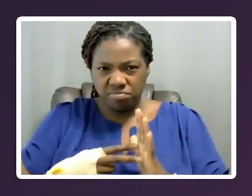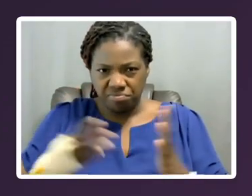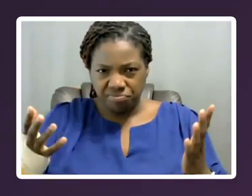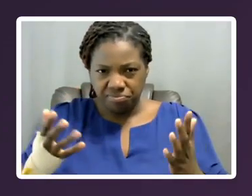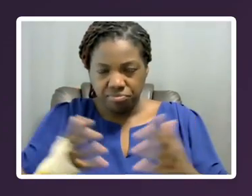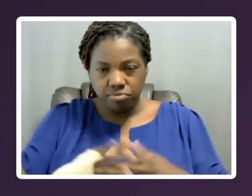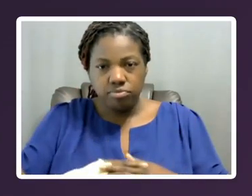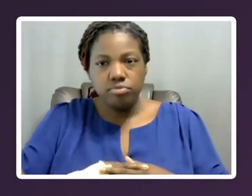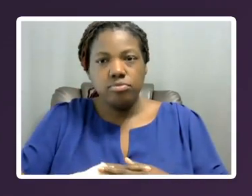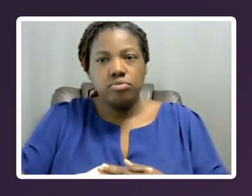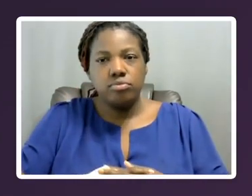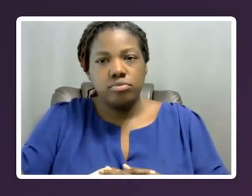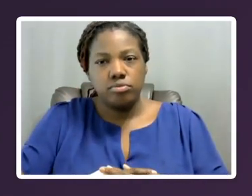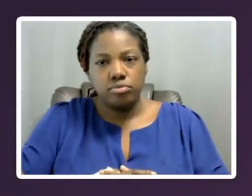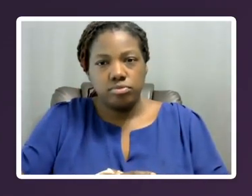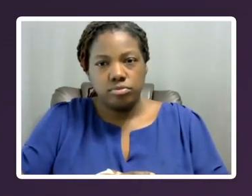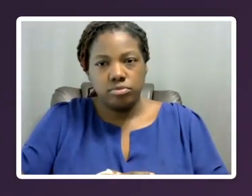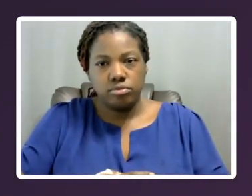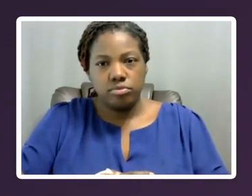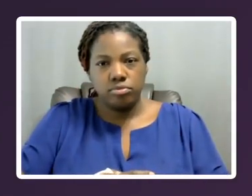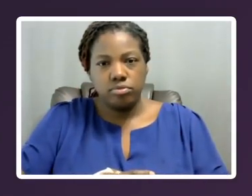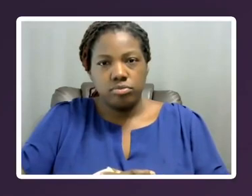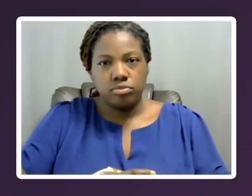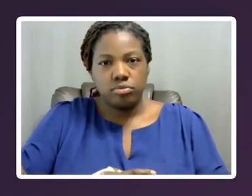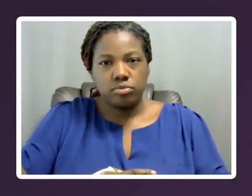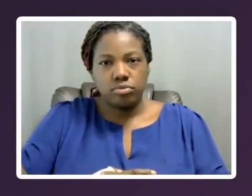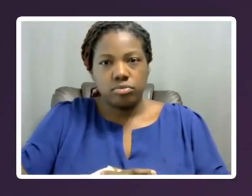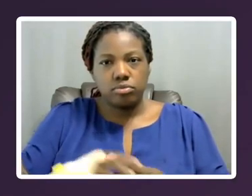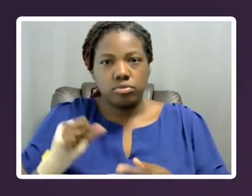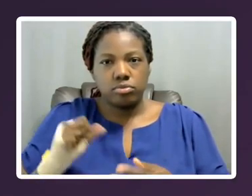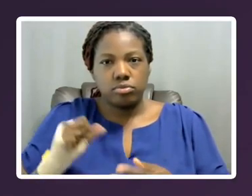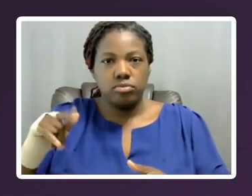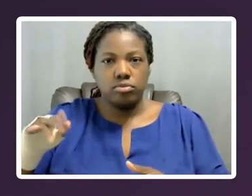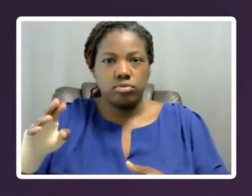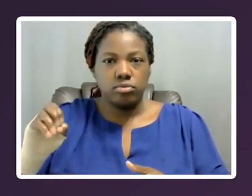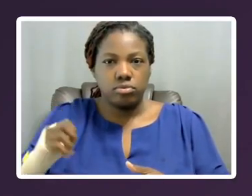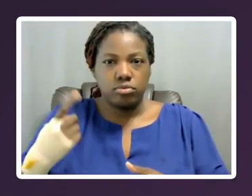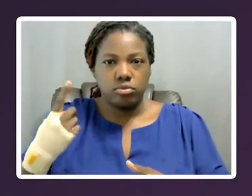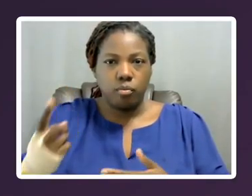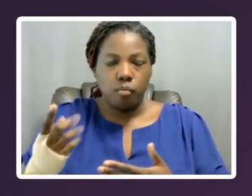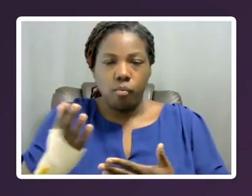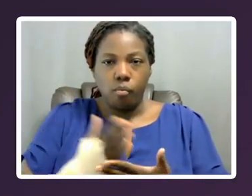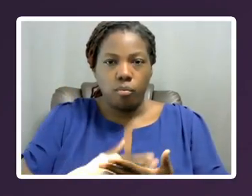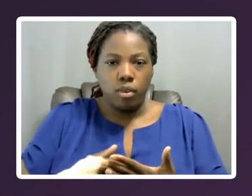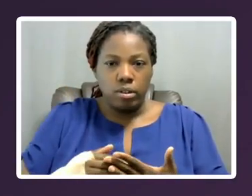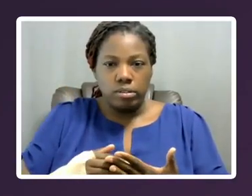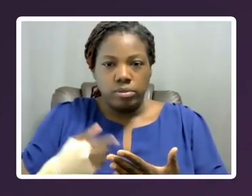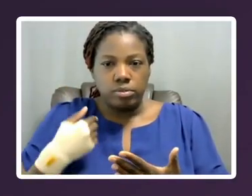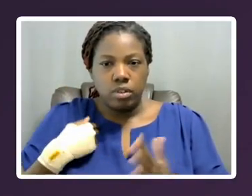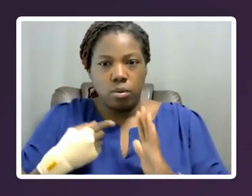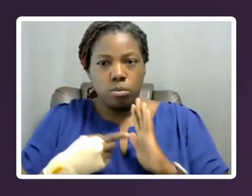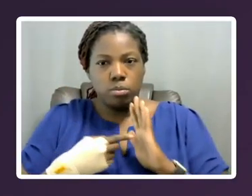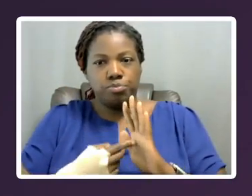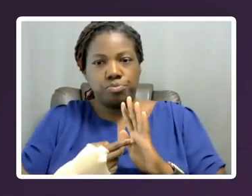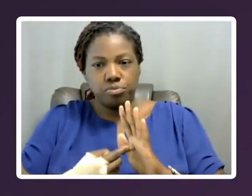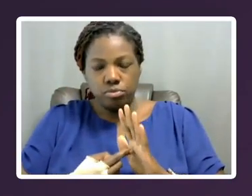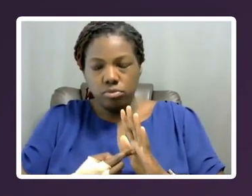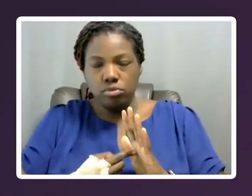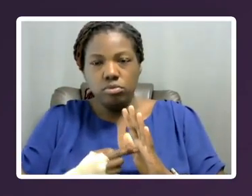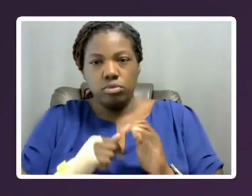Eden. Yes. Scale is one of the elements of portrayal. And it essentially is how big or small